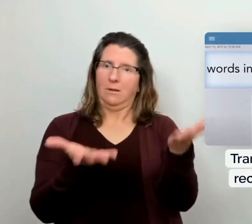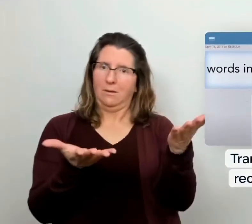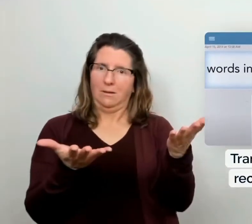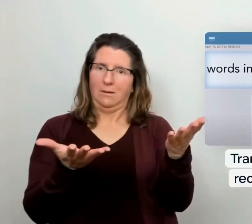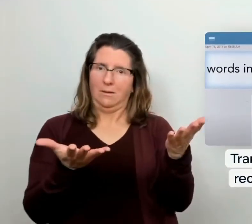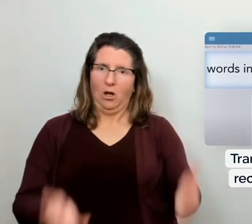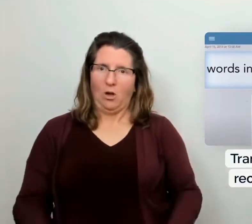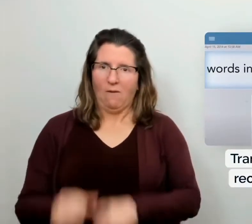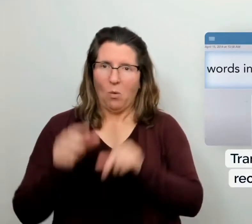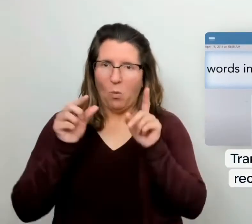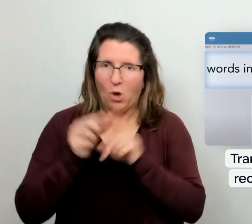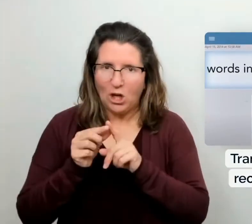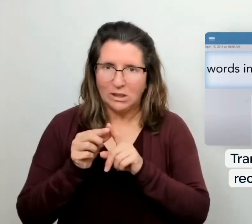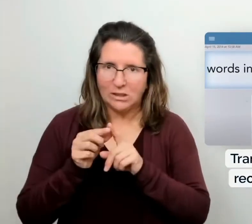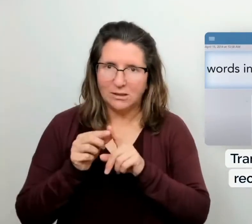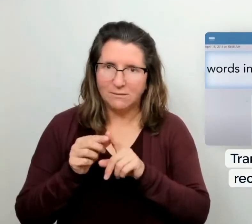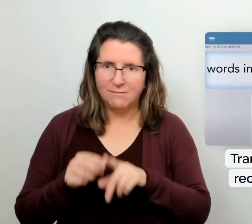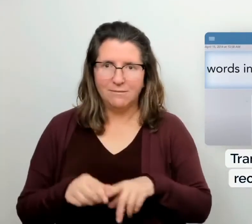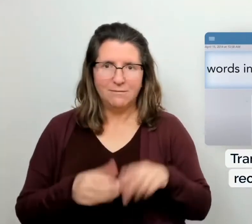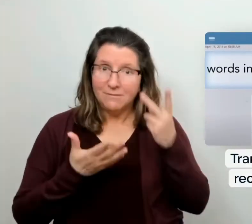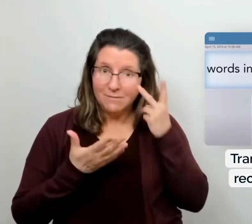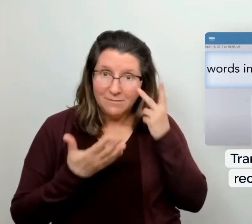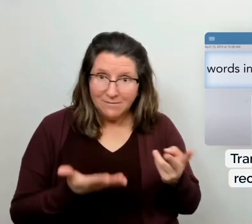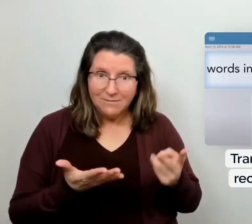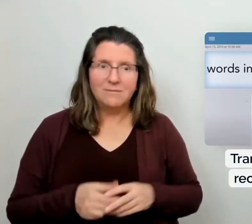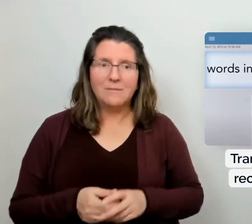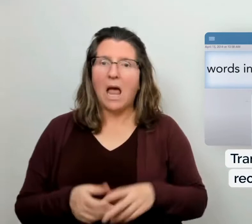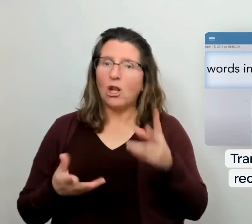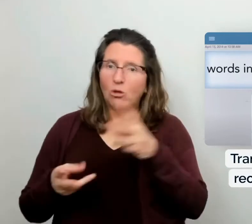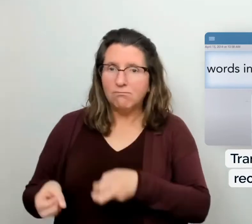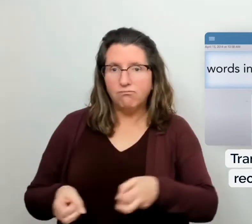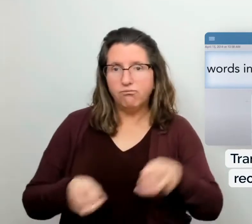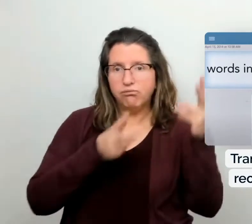Voila! It converts your notes to typed text.